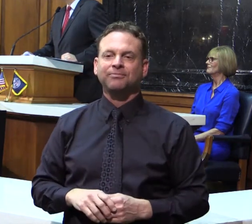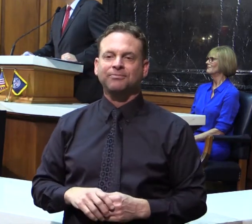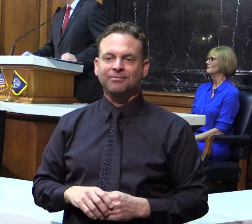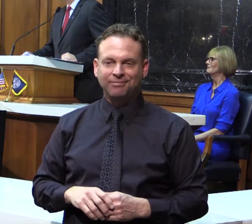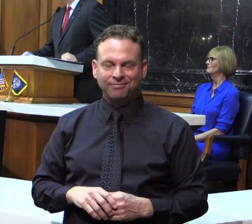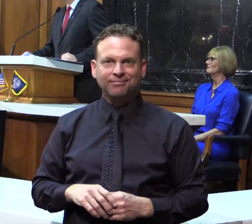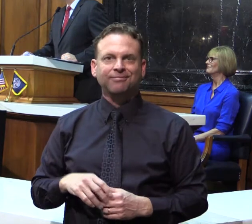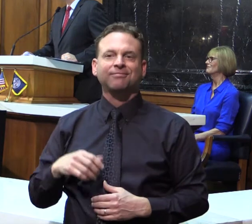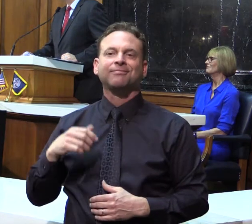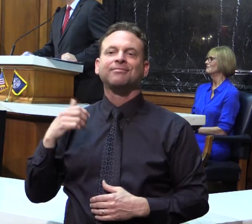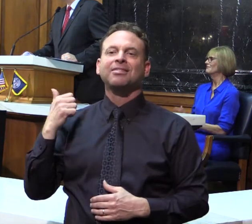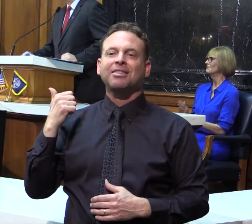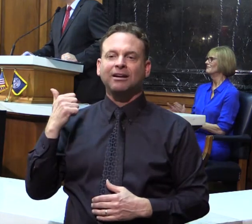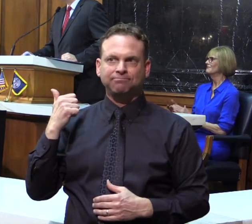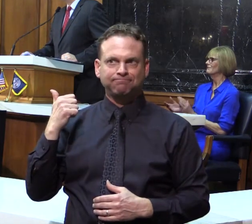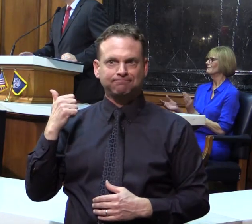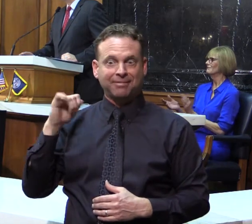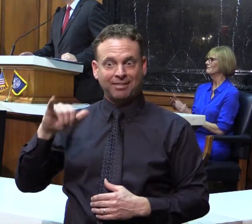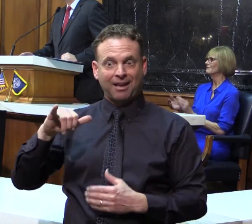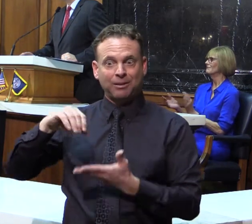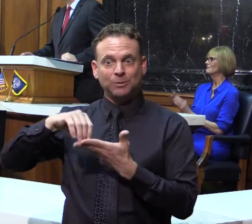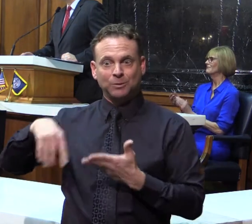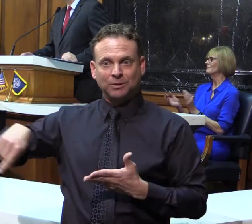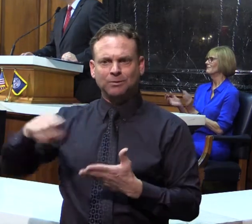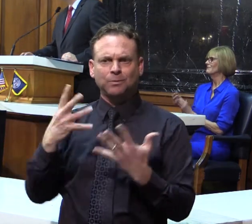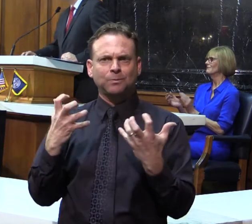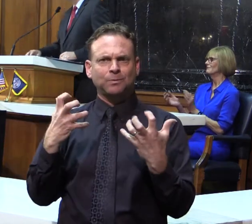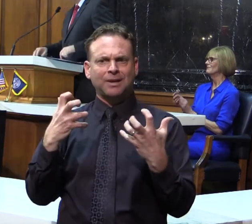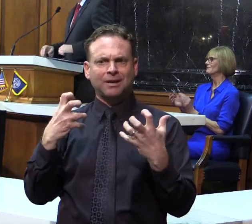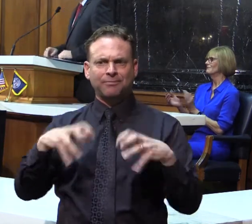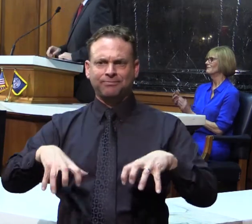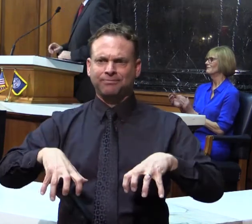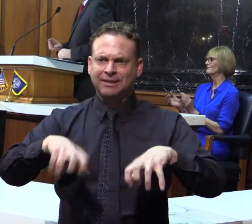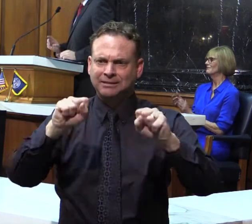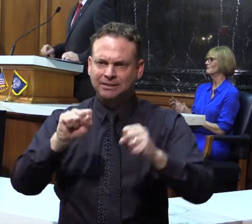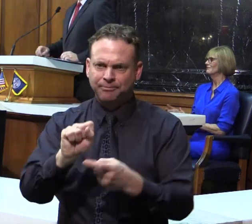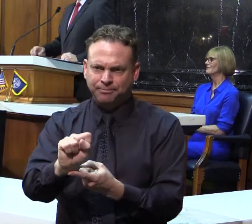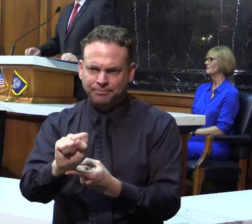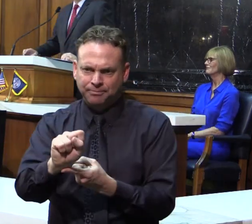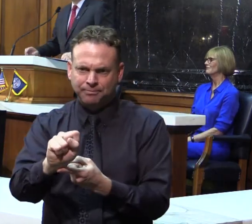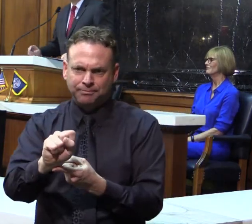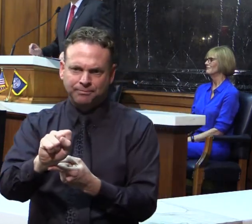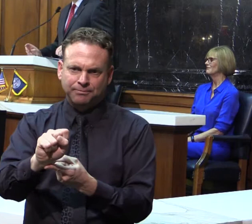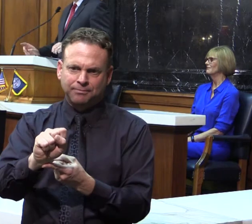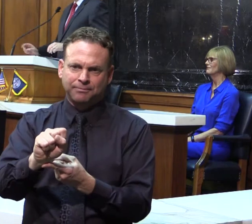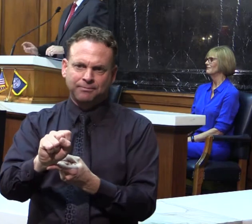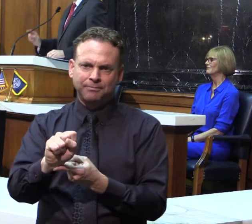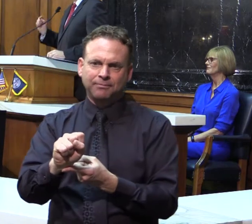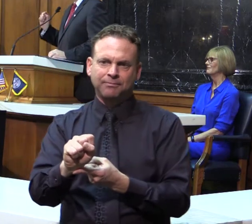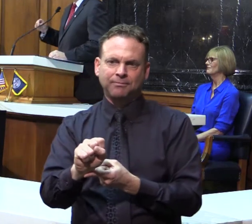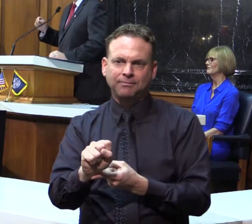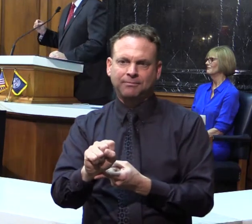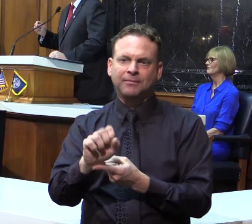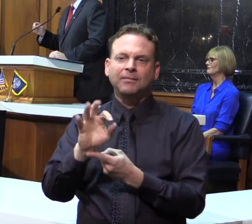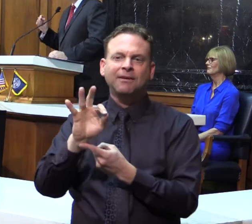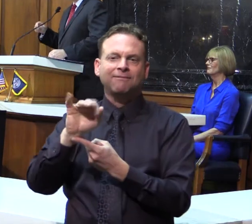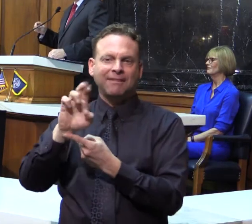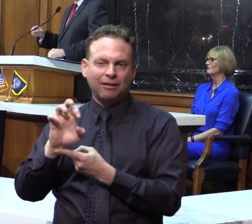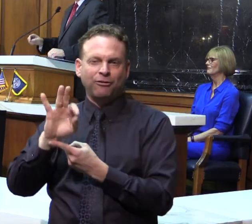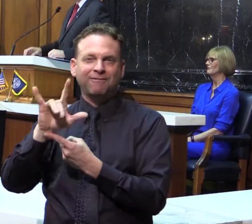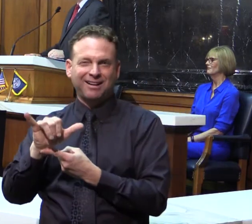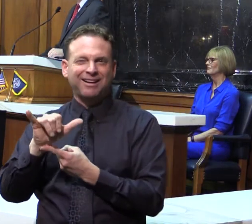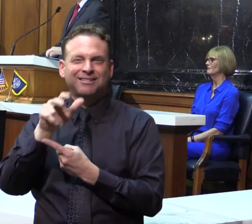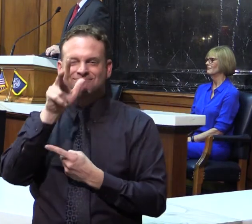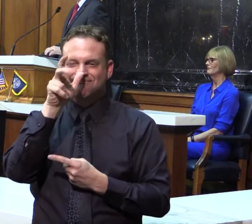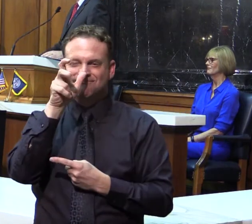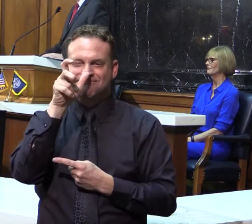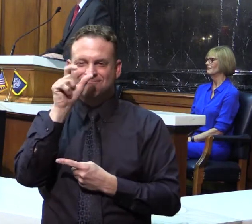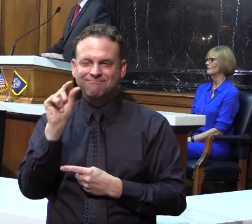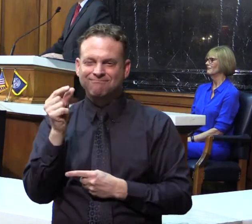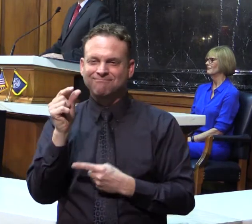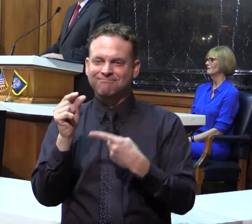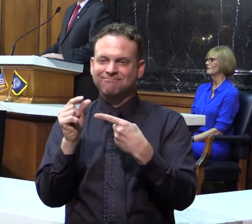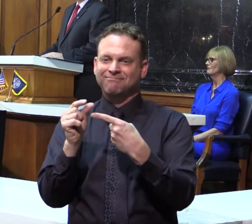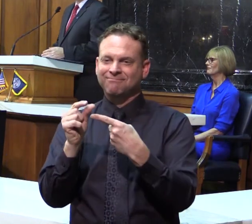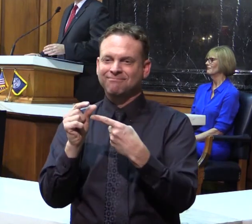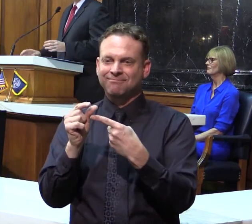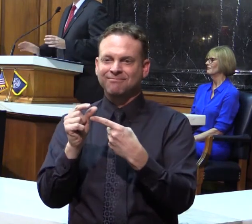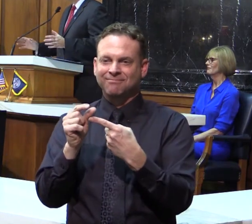In fact, some of them are in my office right now watching this speech ... At least – that’s